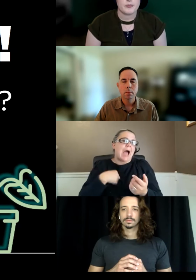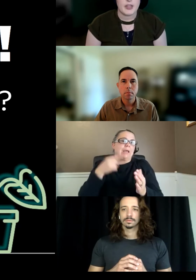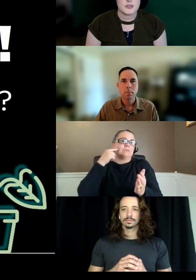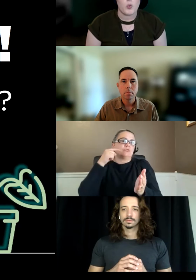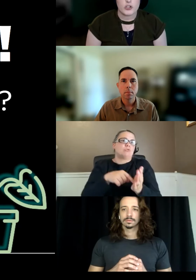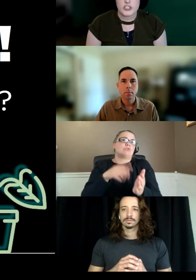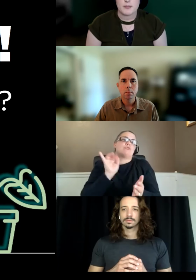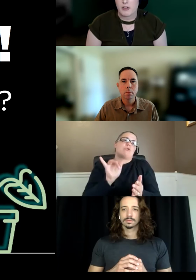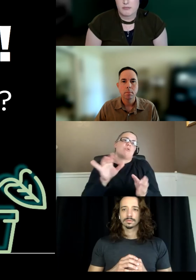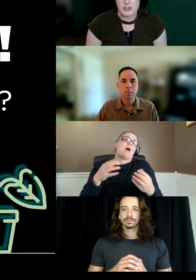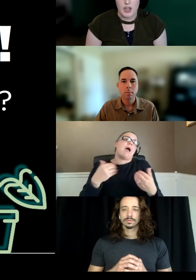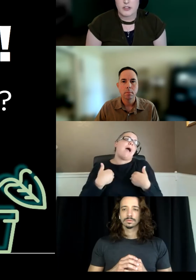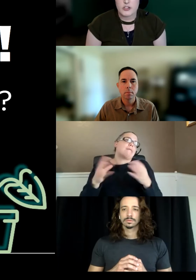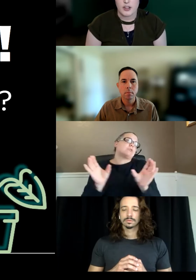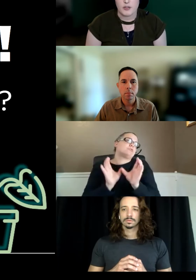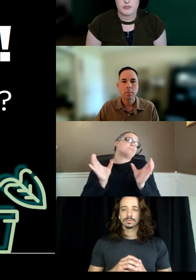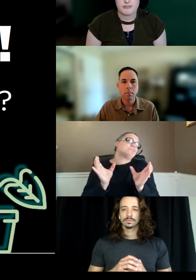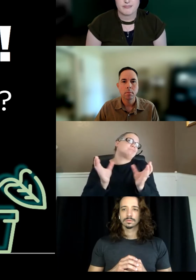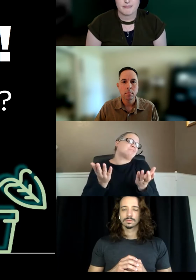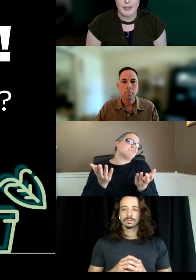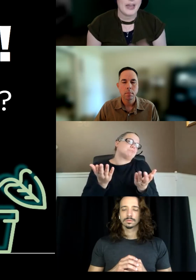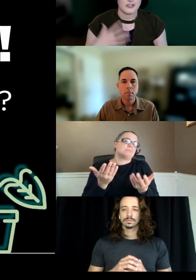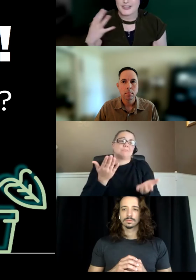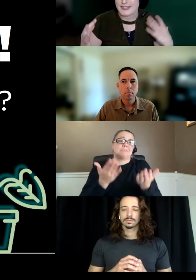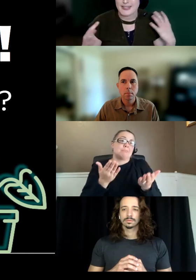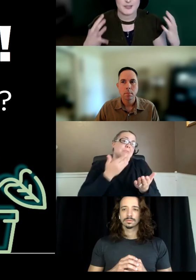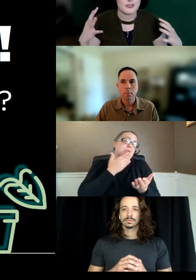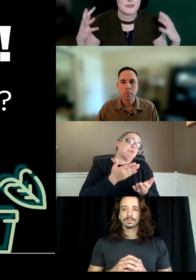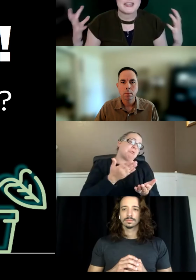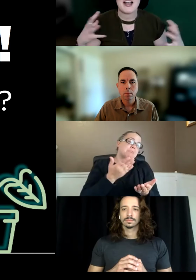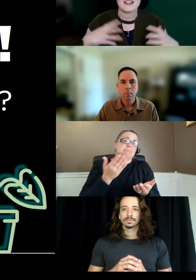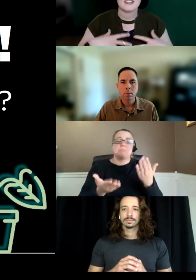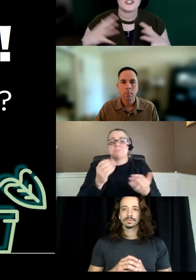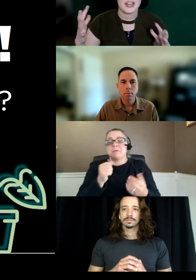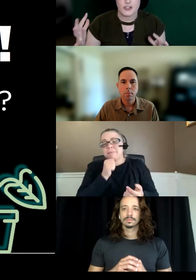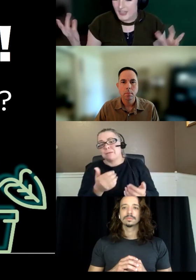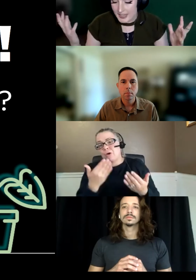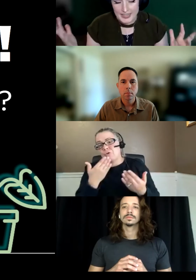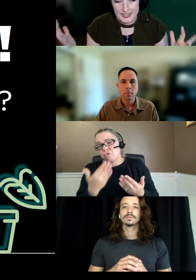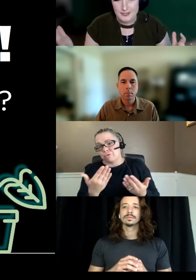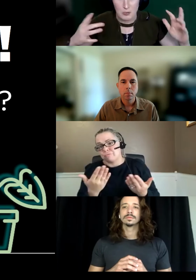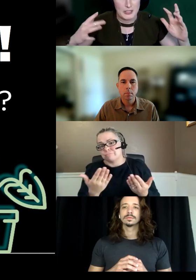It's more just about knowledge of patterns and accessibility beyond just standards. It's really